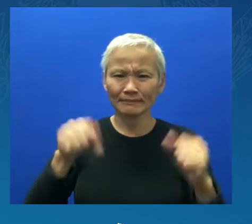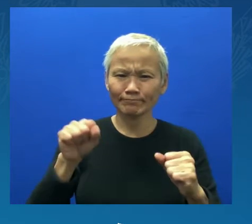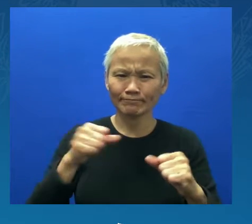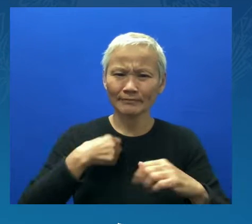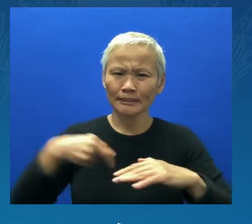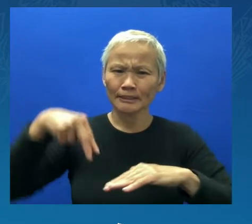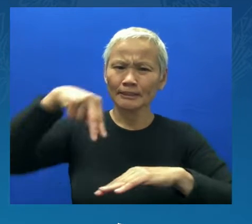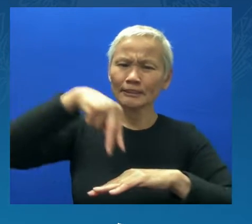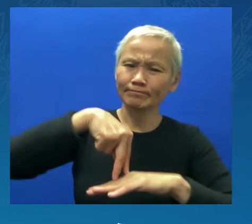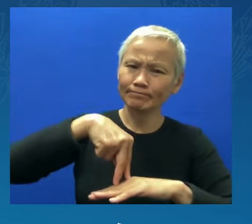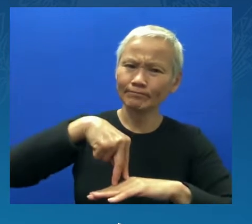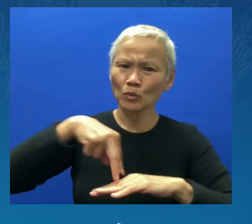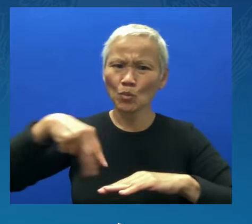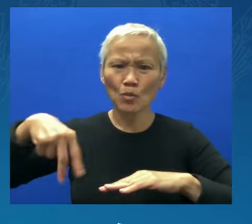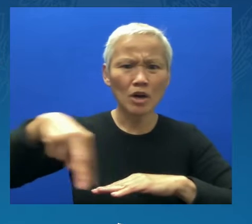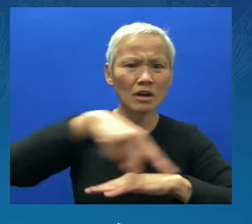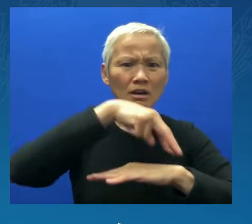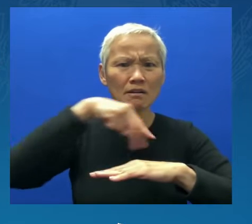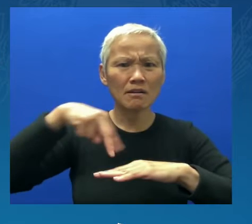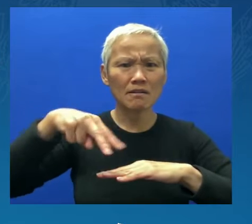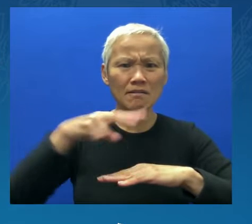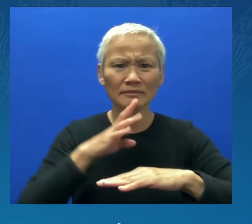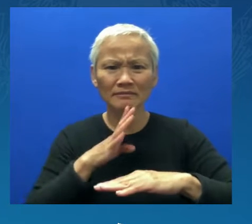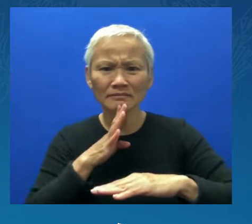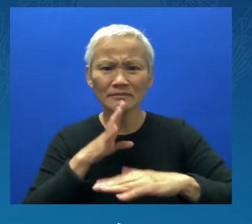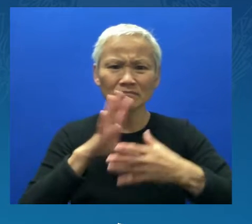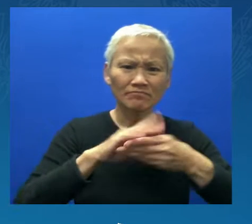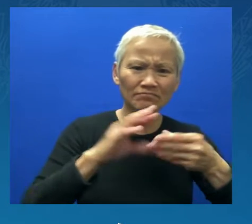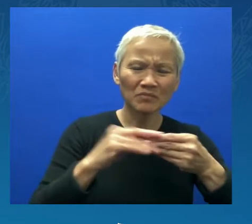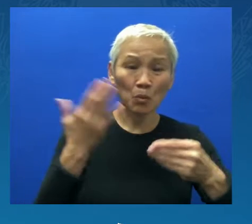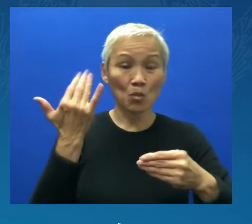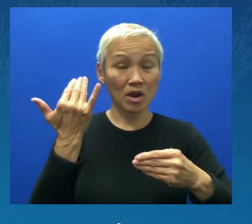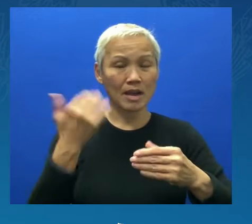I was raised by a mother who had two goals in her life: